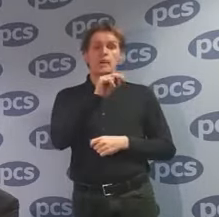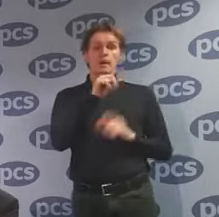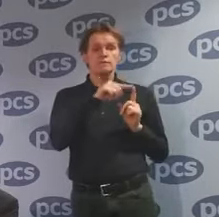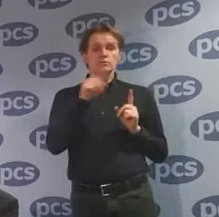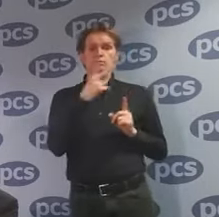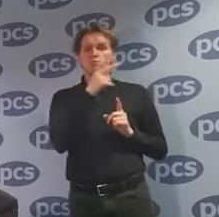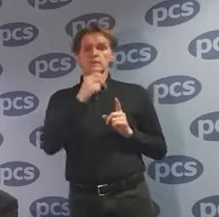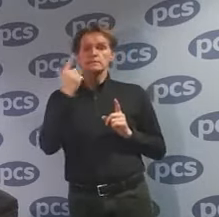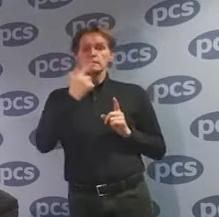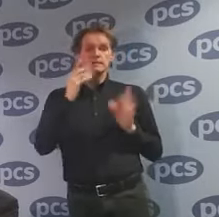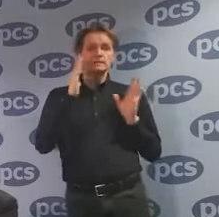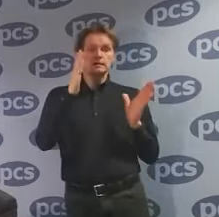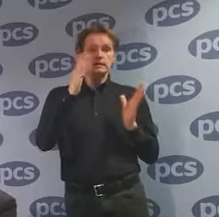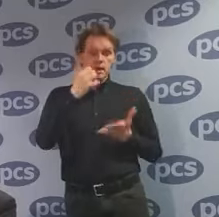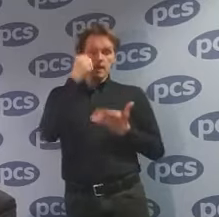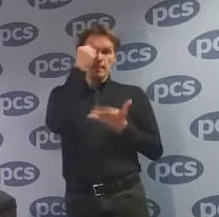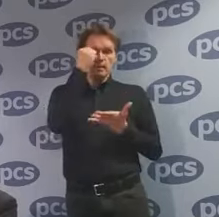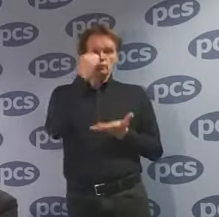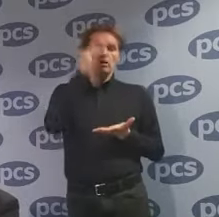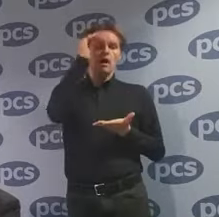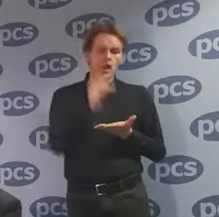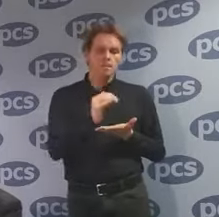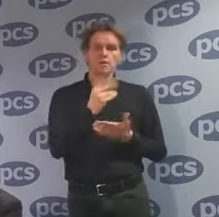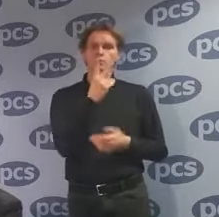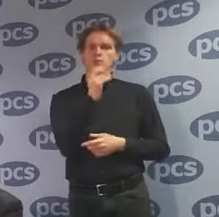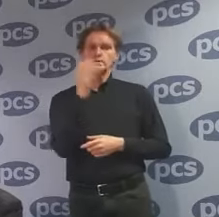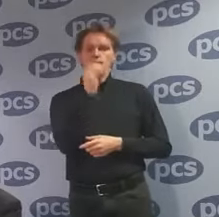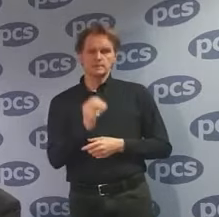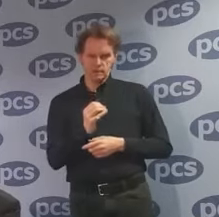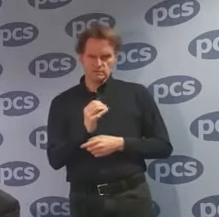budgets were reduced by 20% this budget confirms in the next three